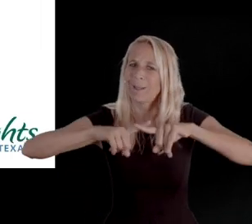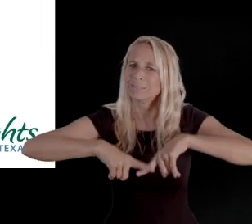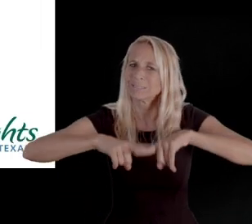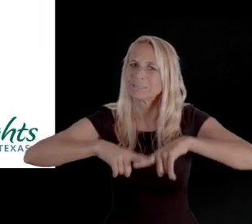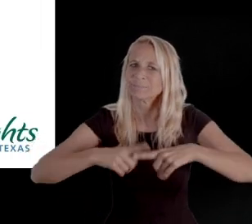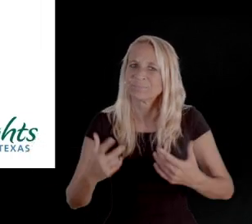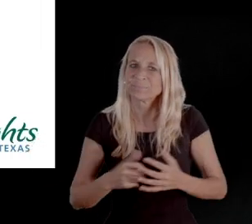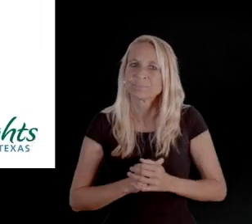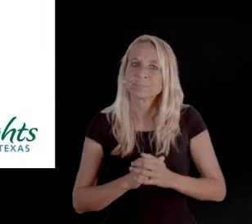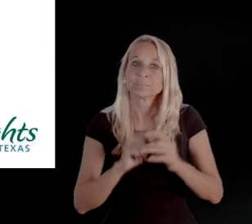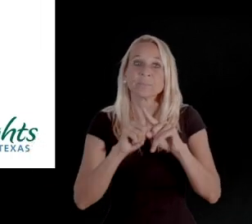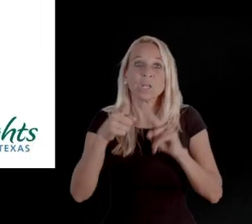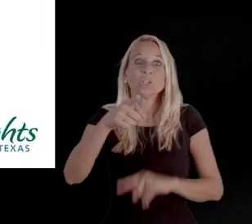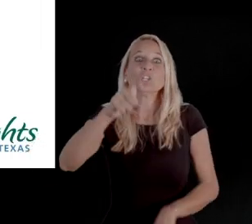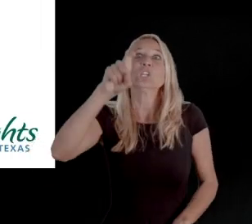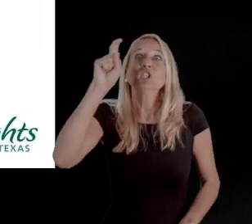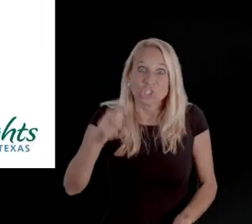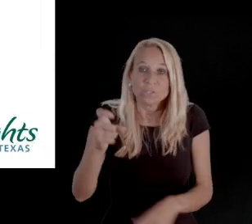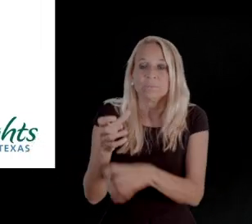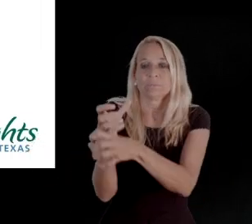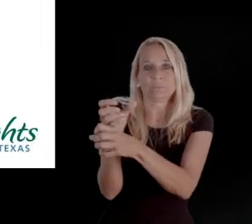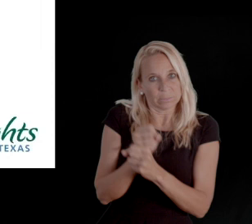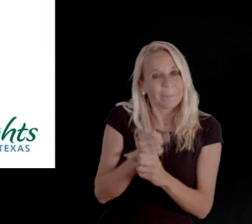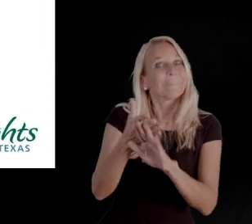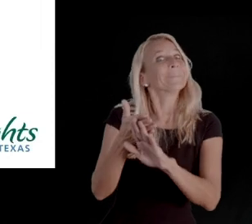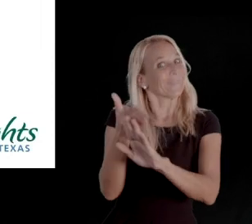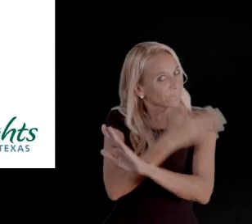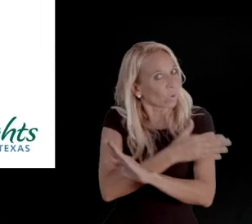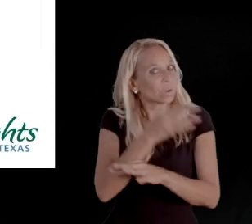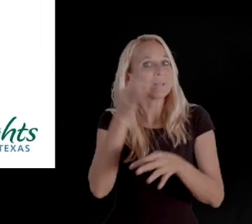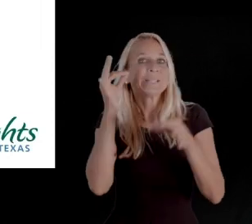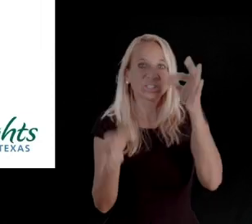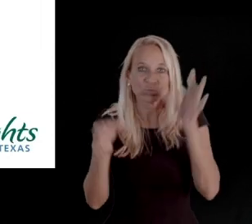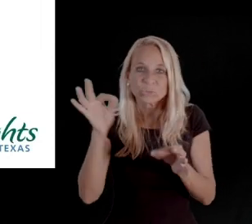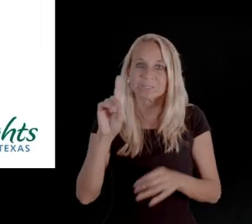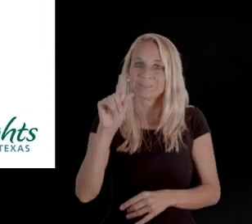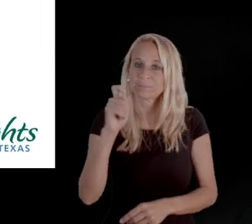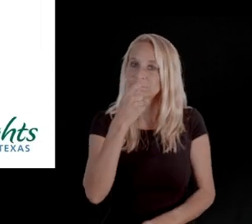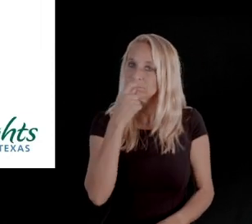but you absolutely should receive it before the fair hearing date.